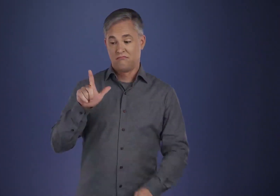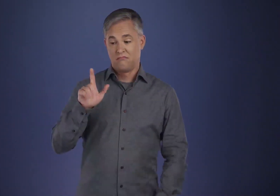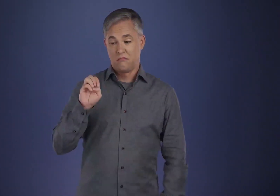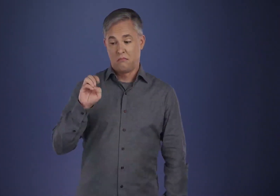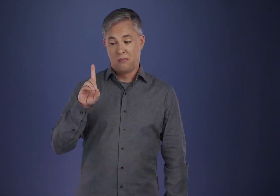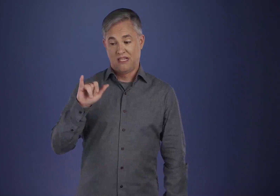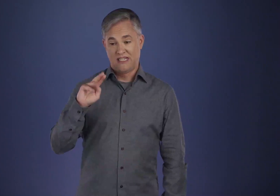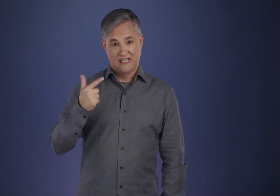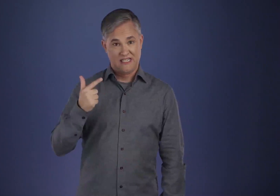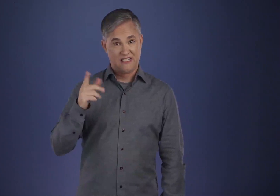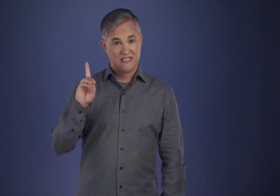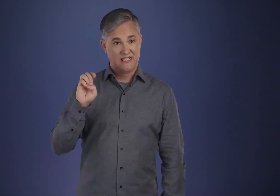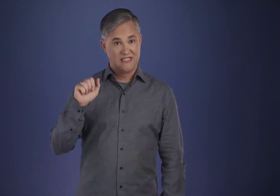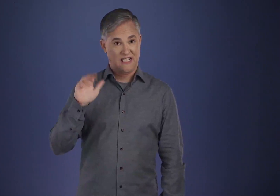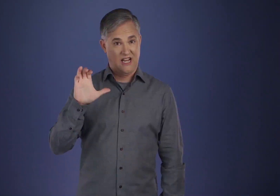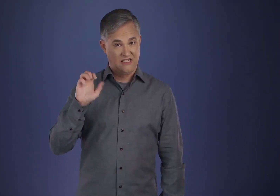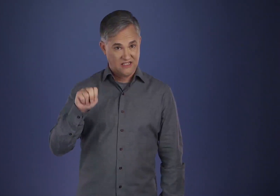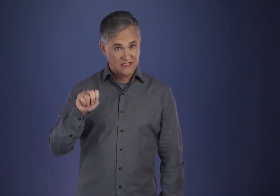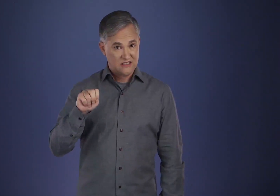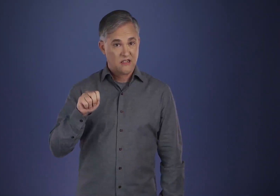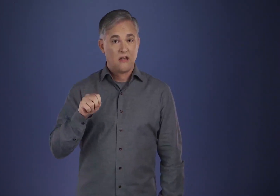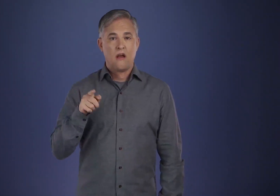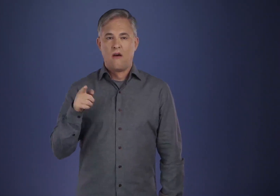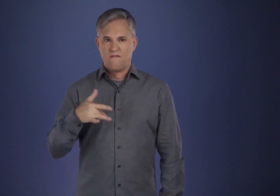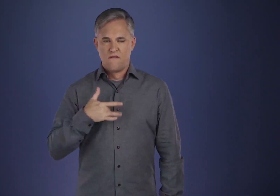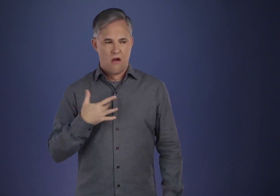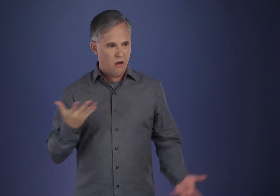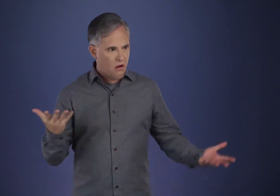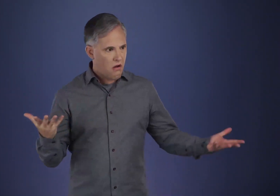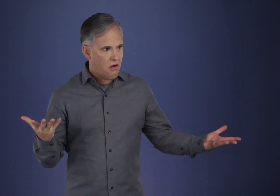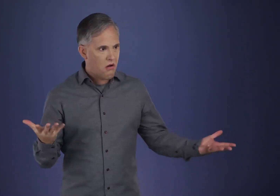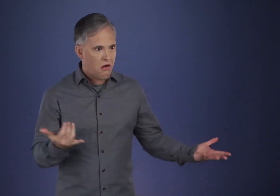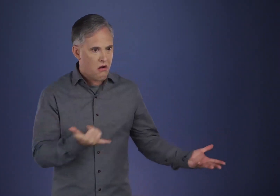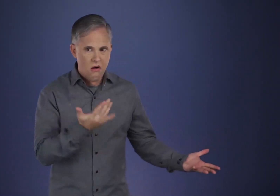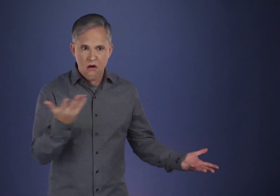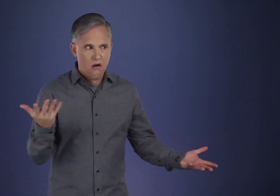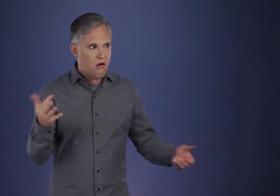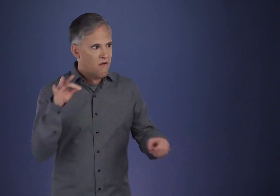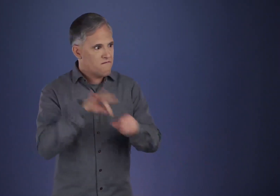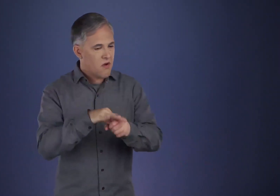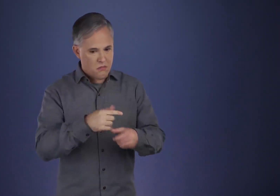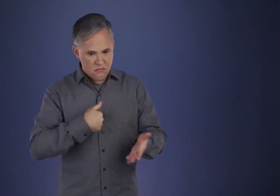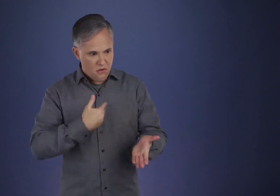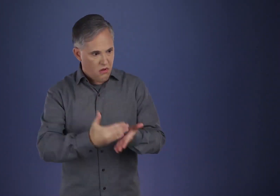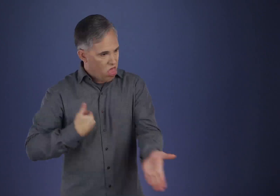The bleeding deacon is one who is just as surely convinced that the group cannot get along without him,